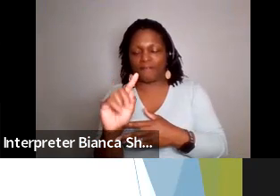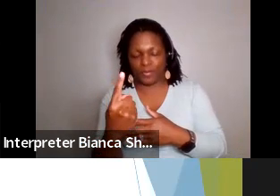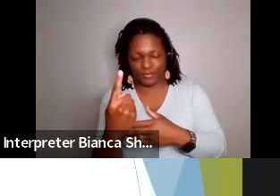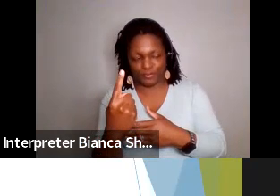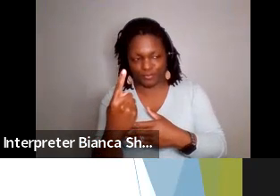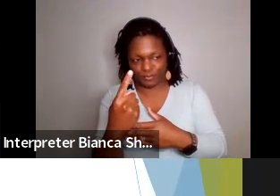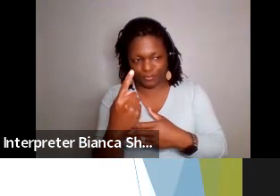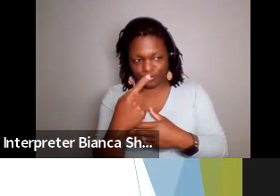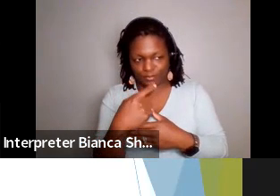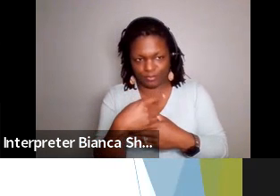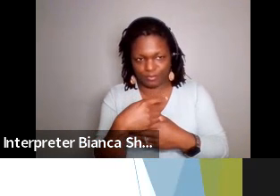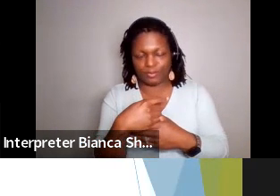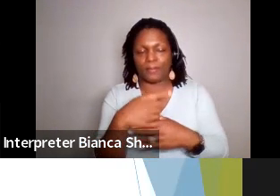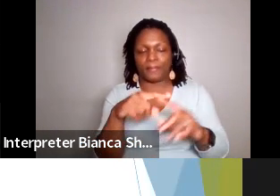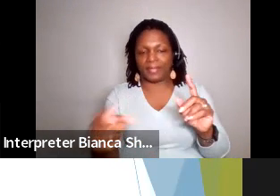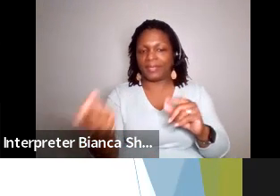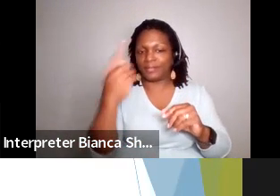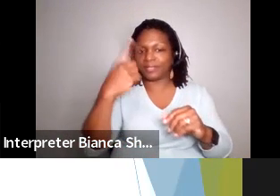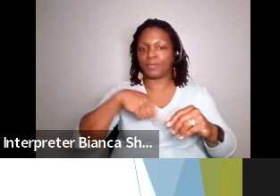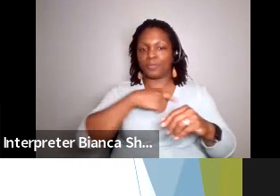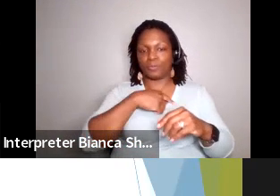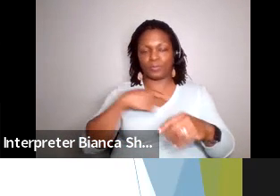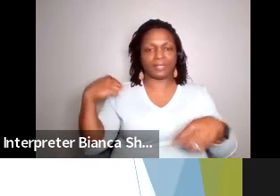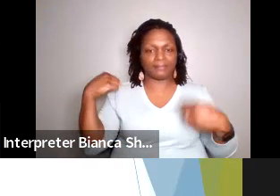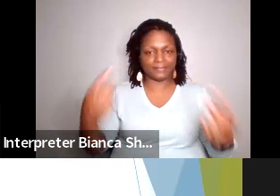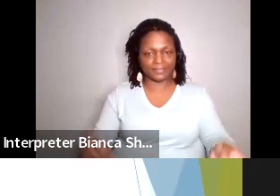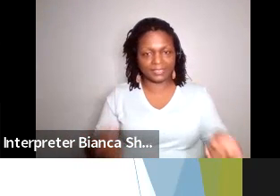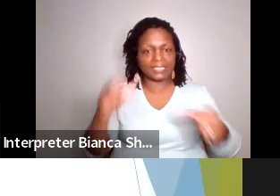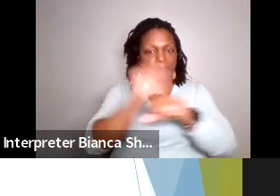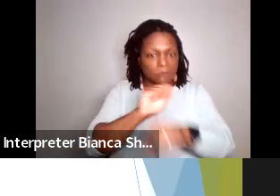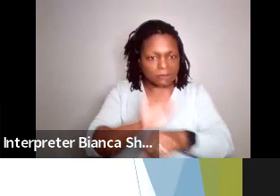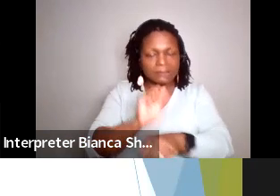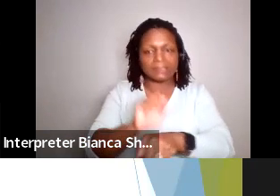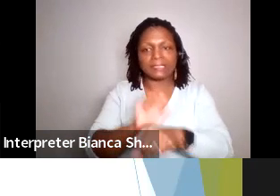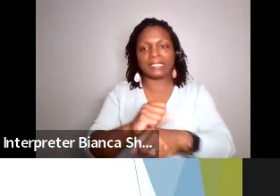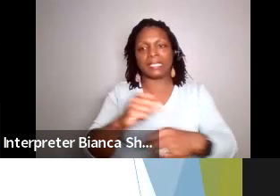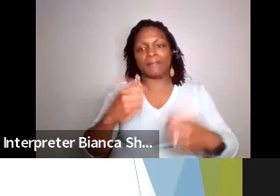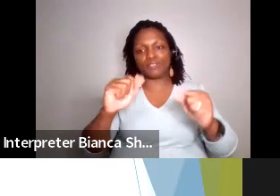Just so. folks understand we've been programming we've been working to get the system programmed.